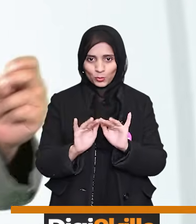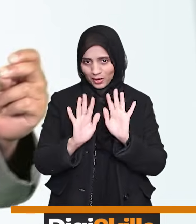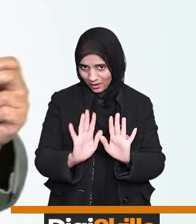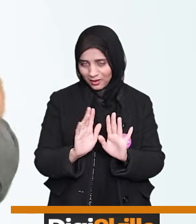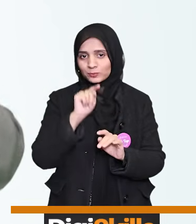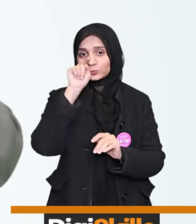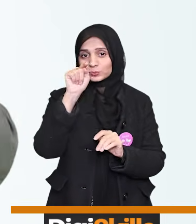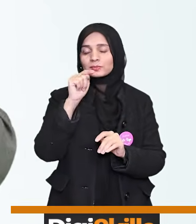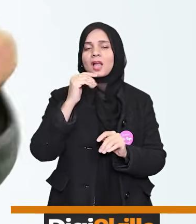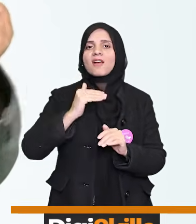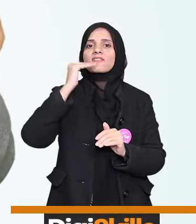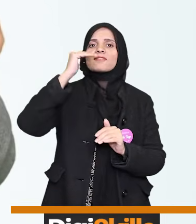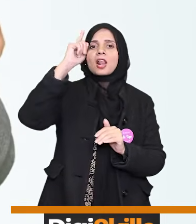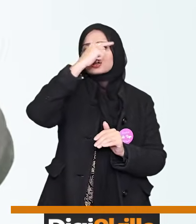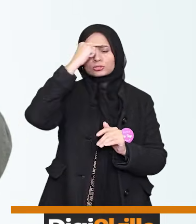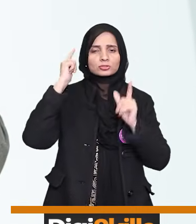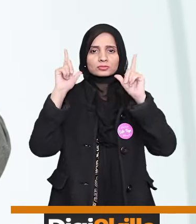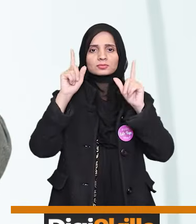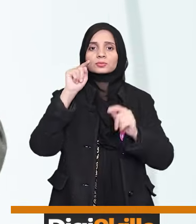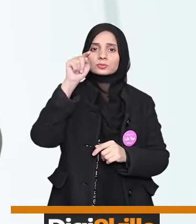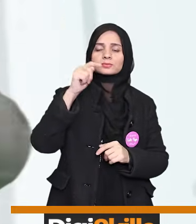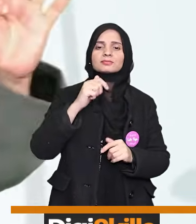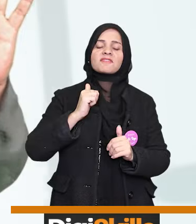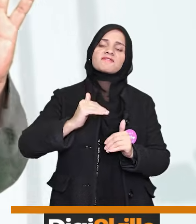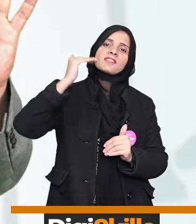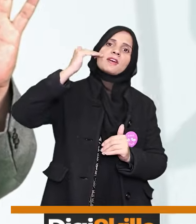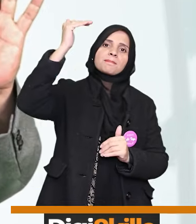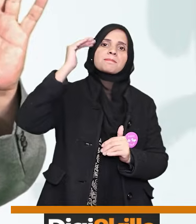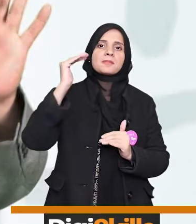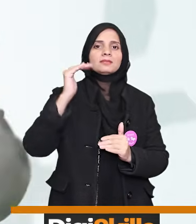then by the grace of Allah, you only excel in your field